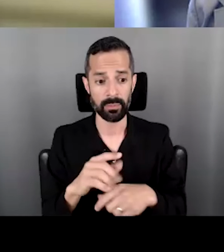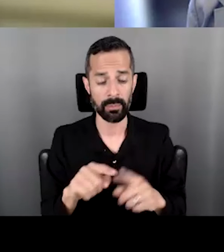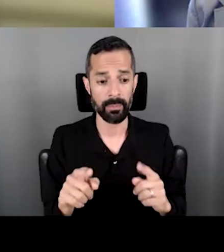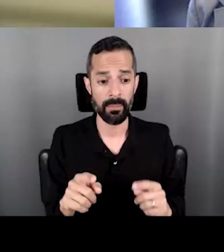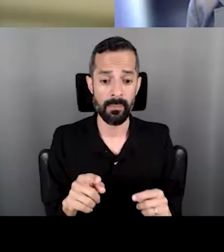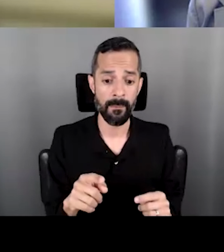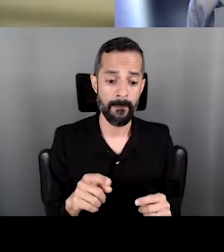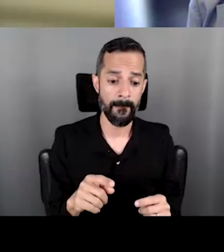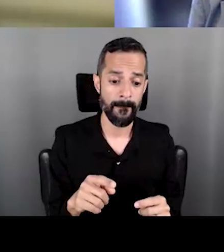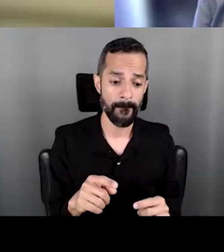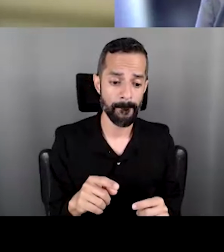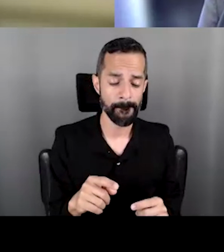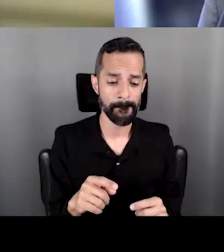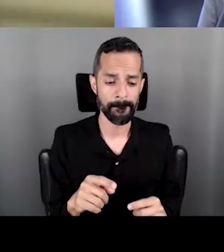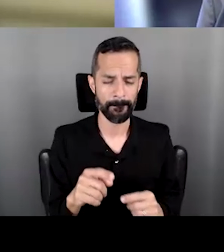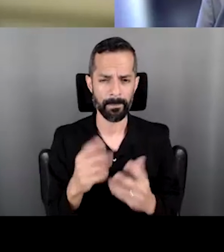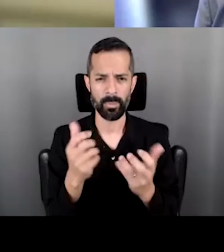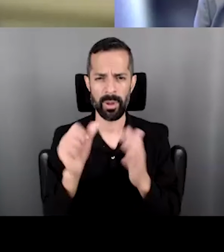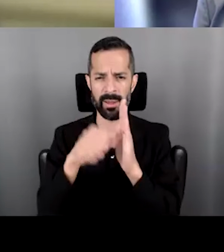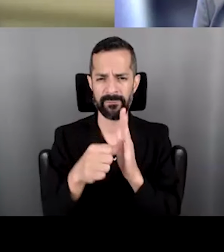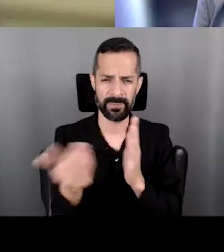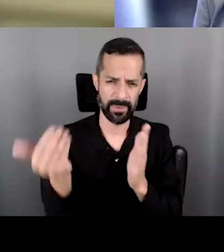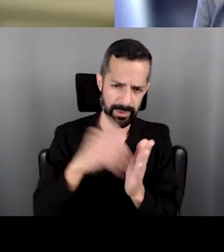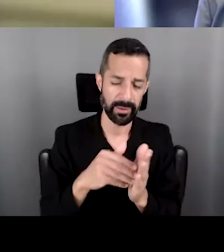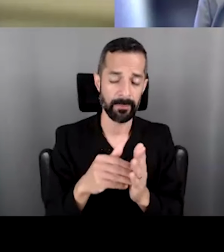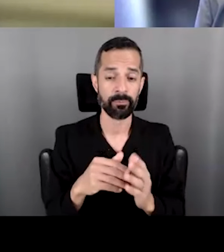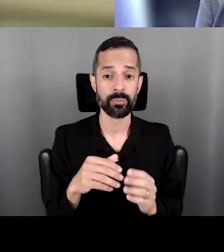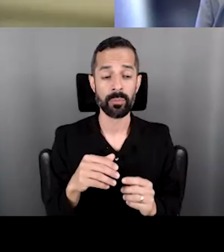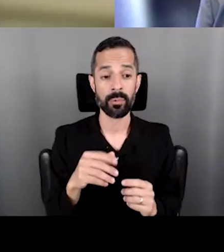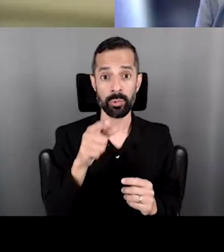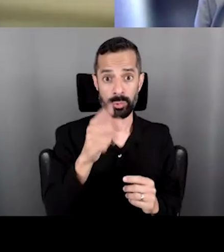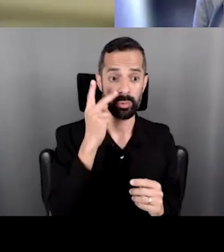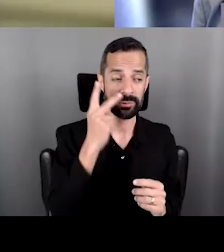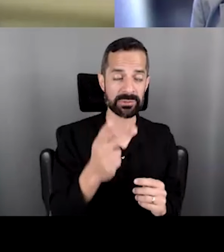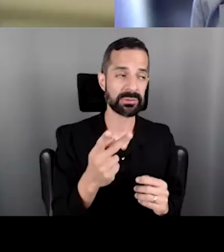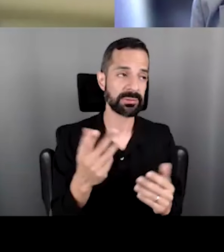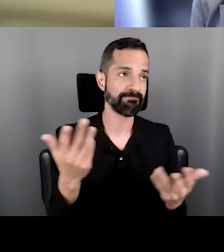when you see things either purchase requests or personnel